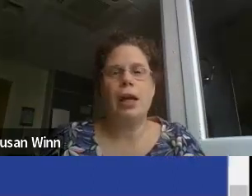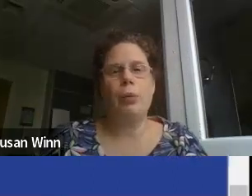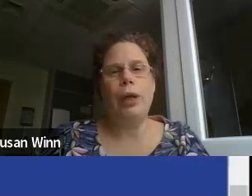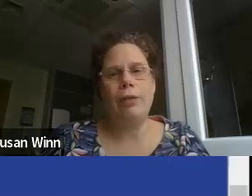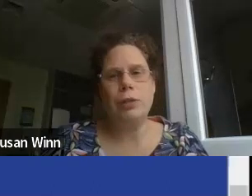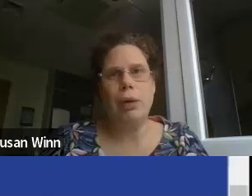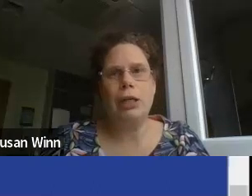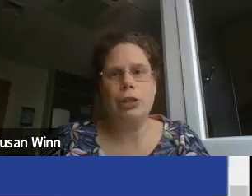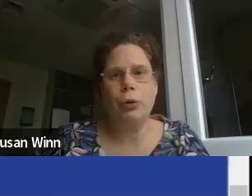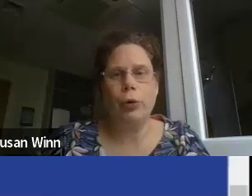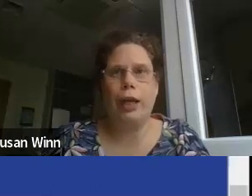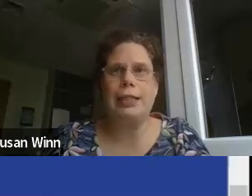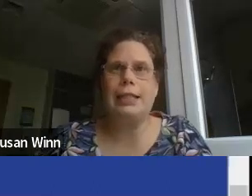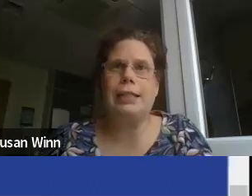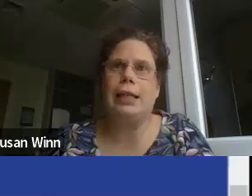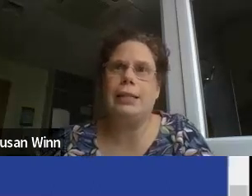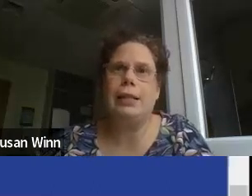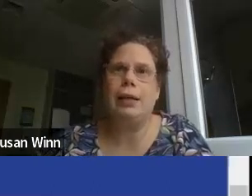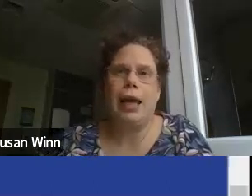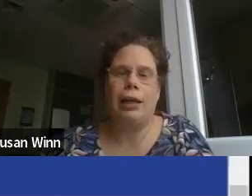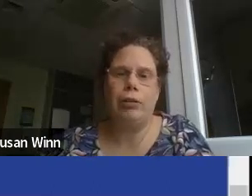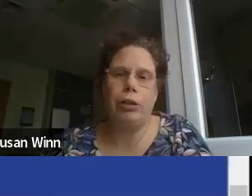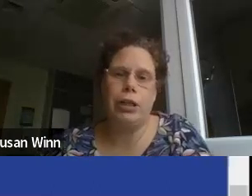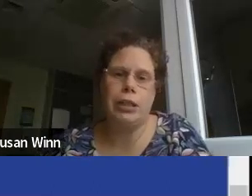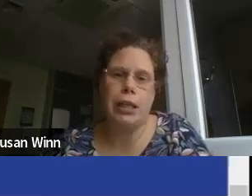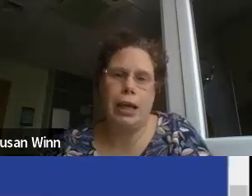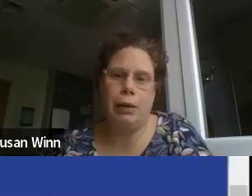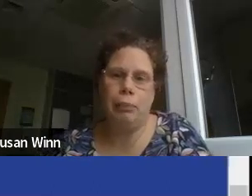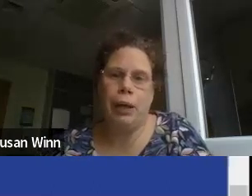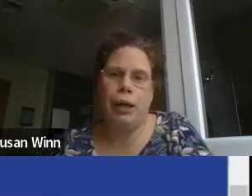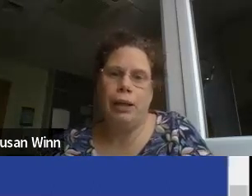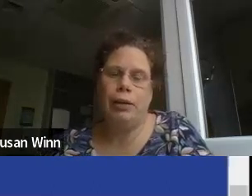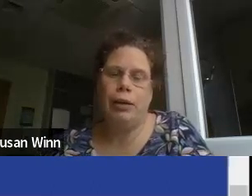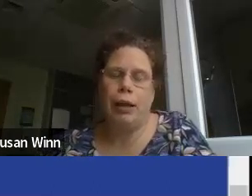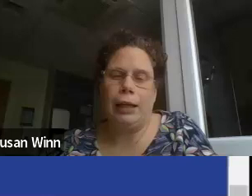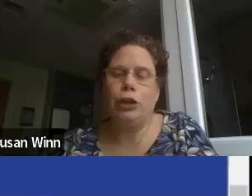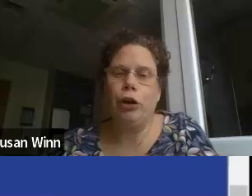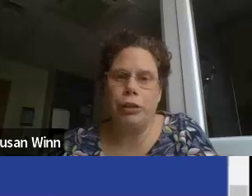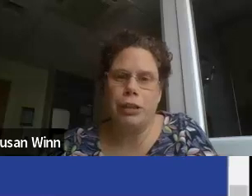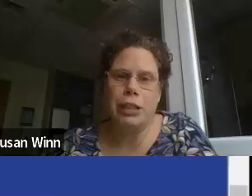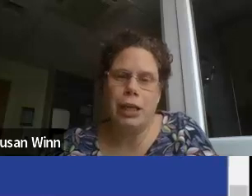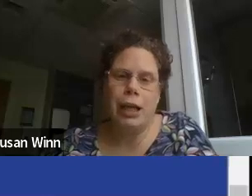and we have to make sure that it is accurate and current.